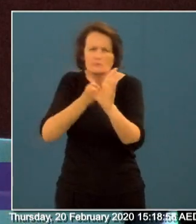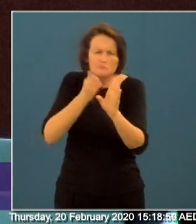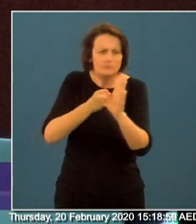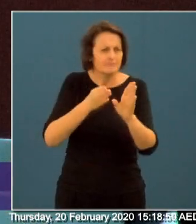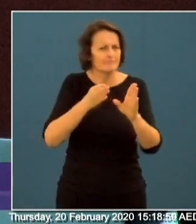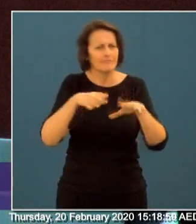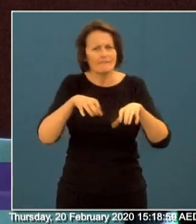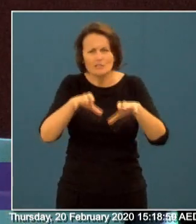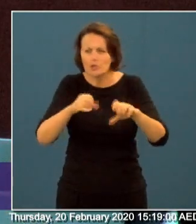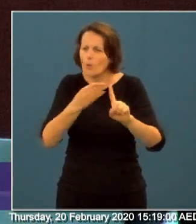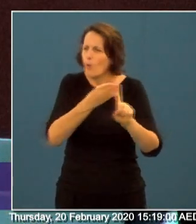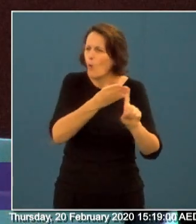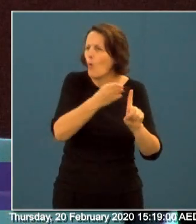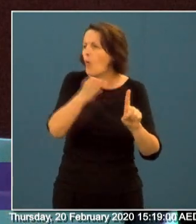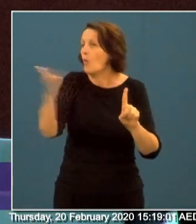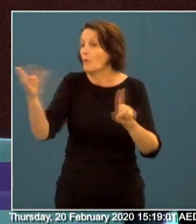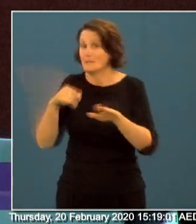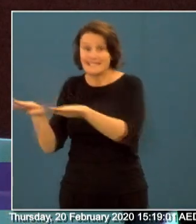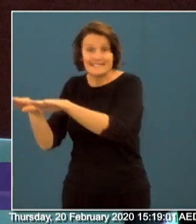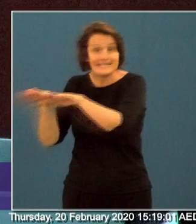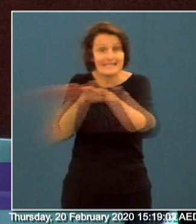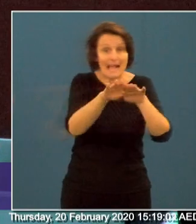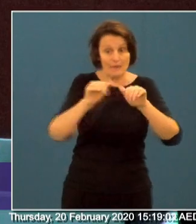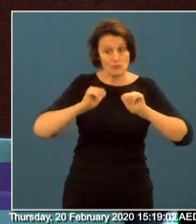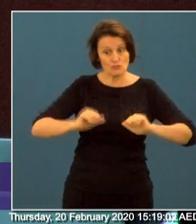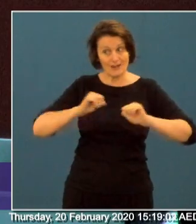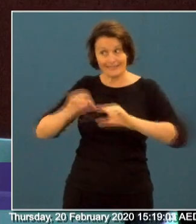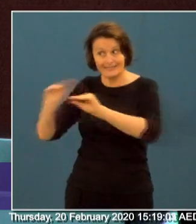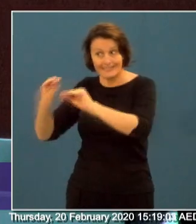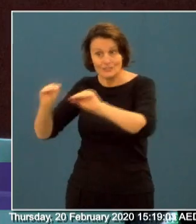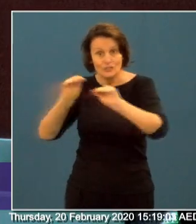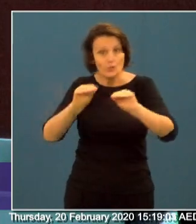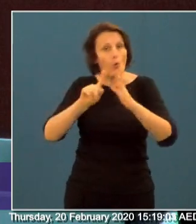Or do you think there's specific training that is specific to the professions?